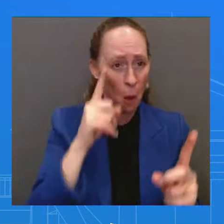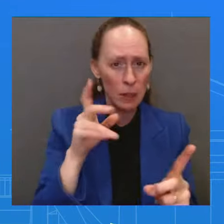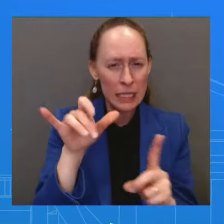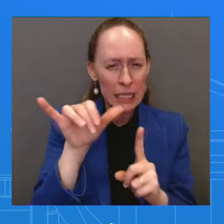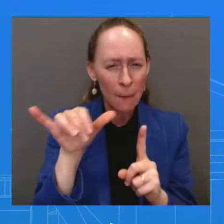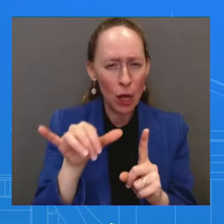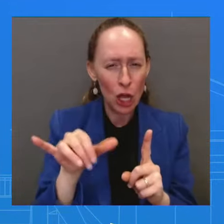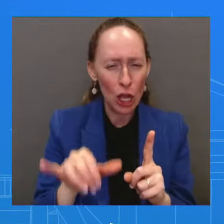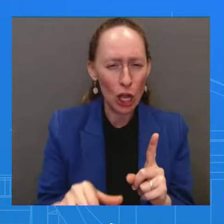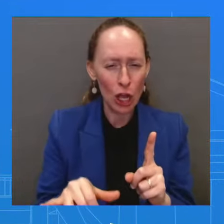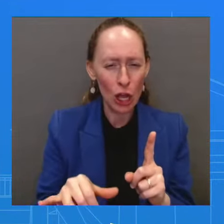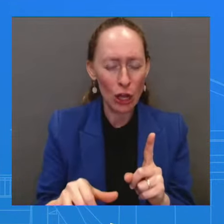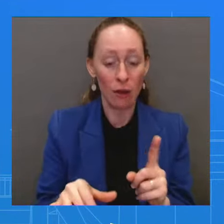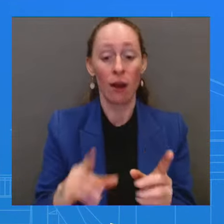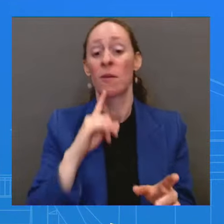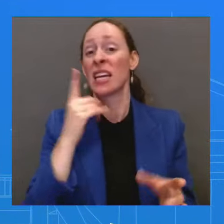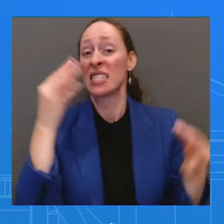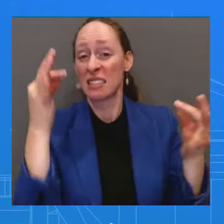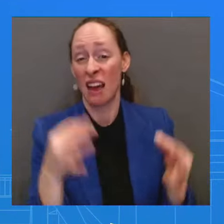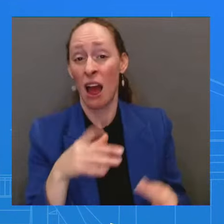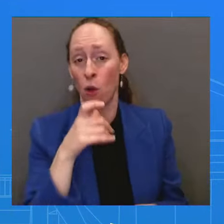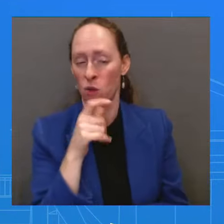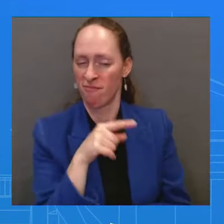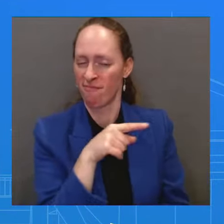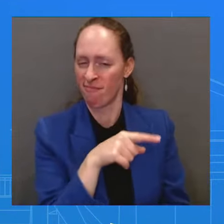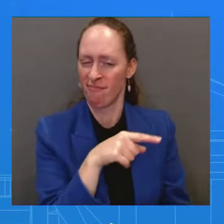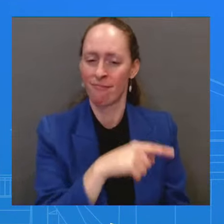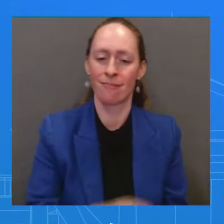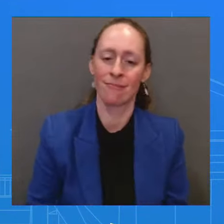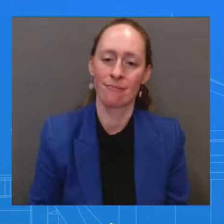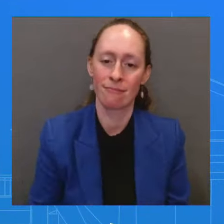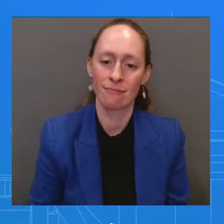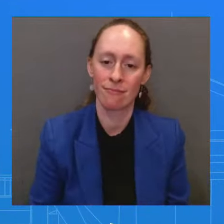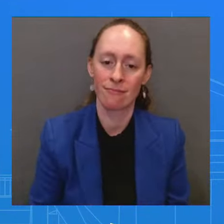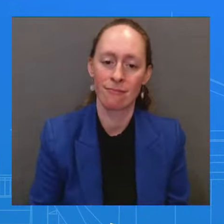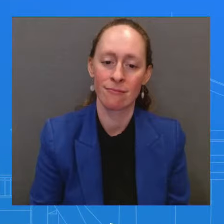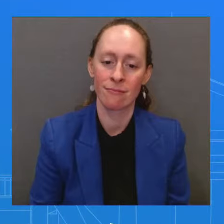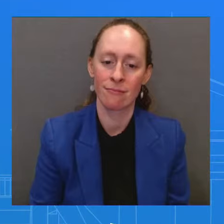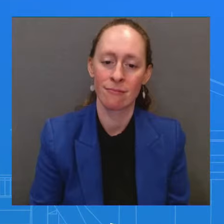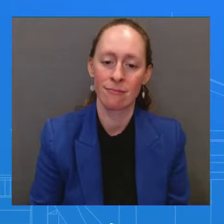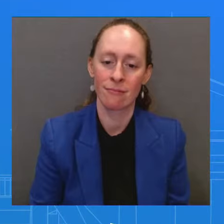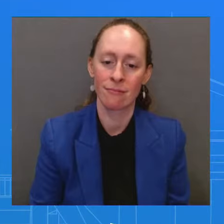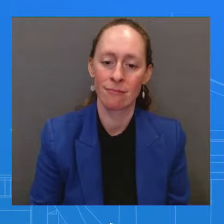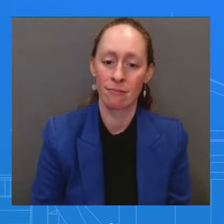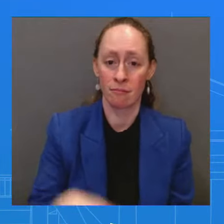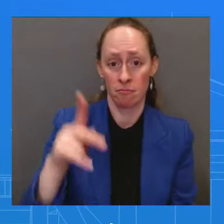in his new document on the environment, specifically on emissions in the U.S. -- on climate change, and said